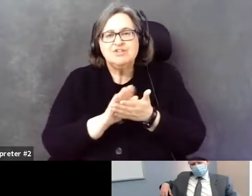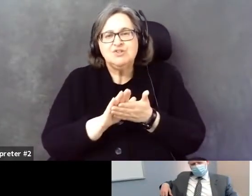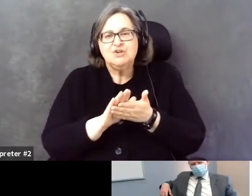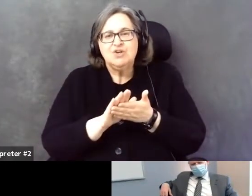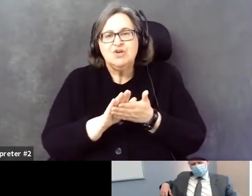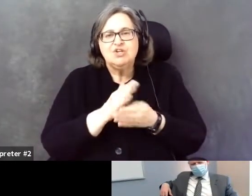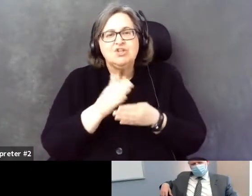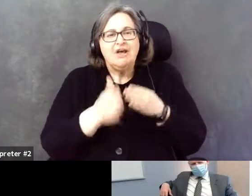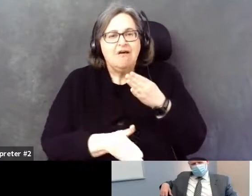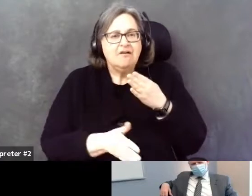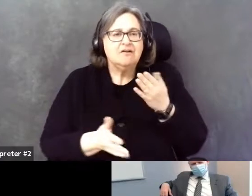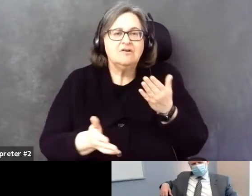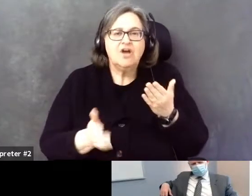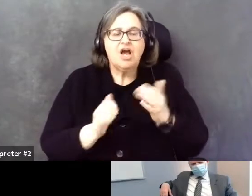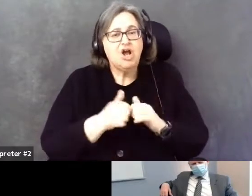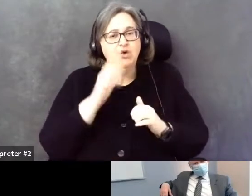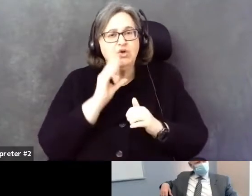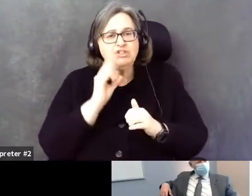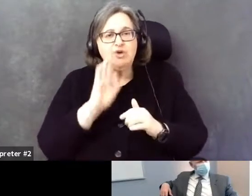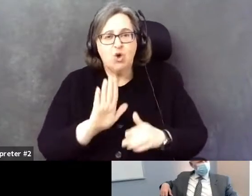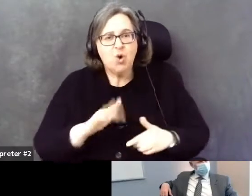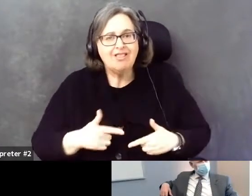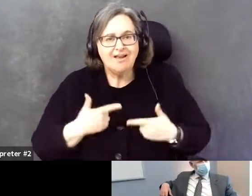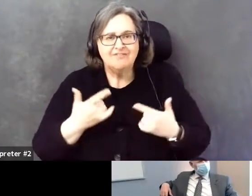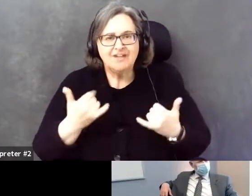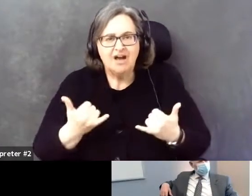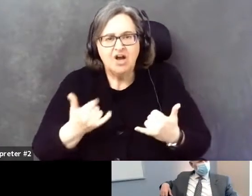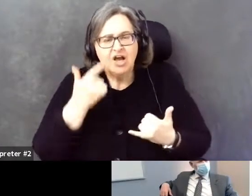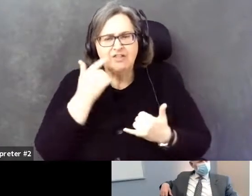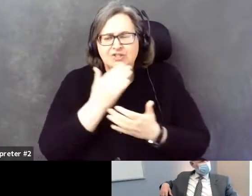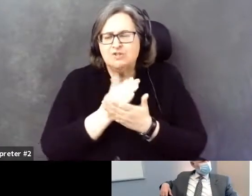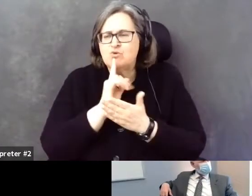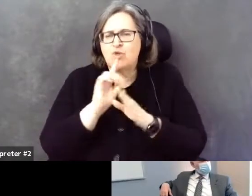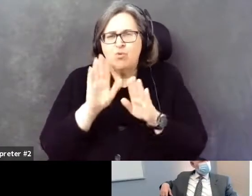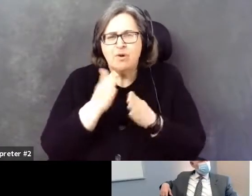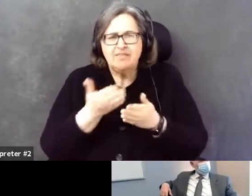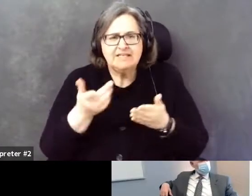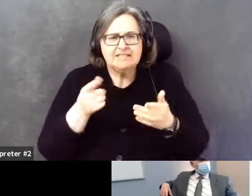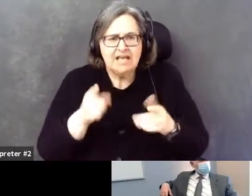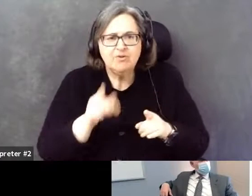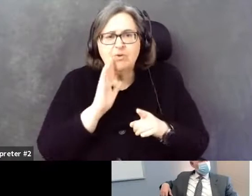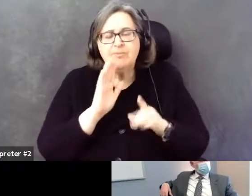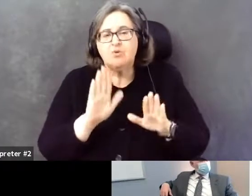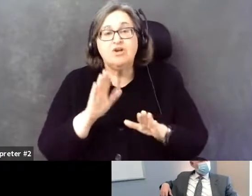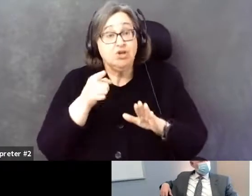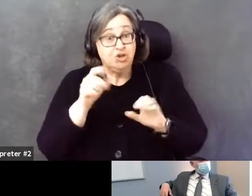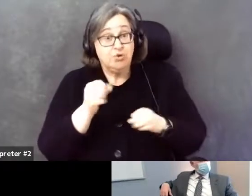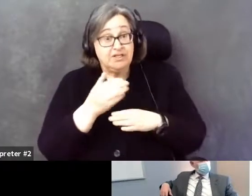on how you experience your life now. I think there's some really wonderful things happening. It would be great if you can share those.